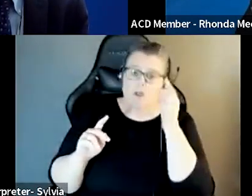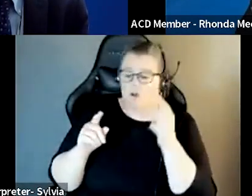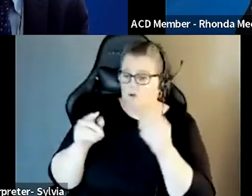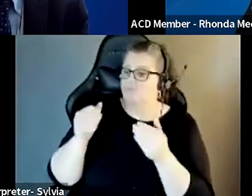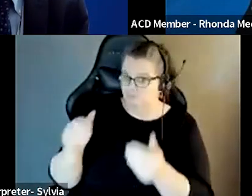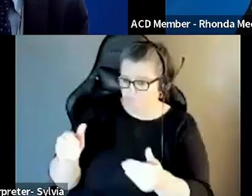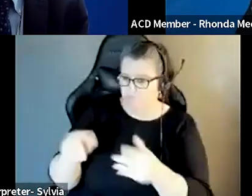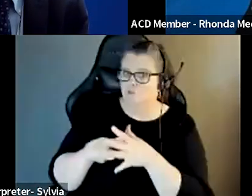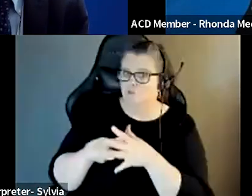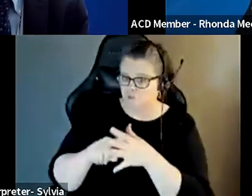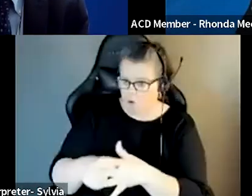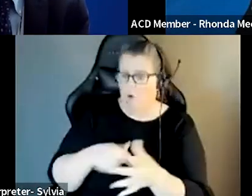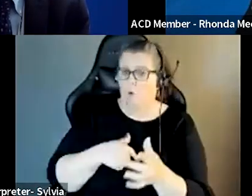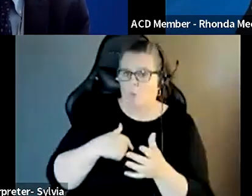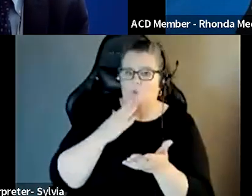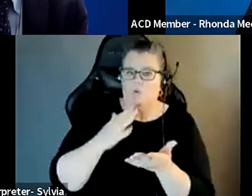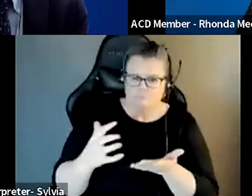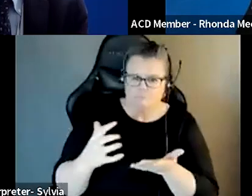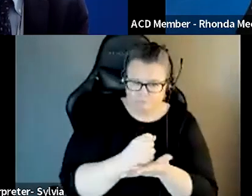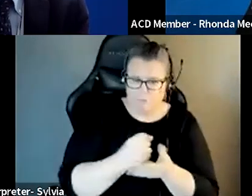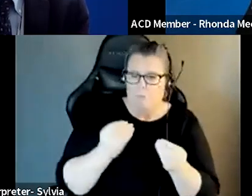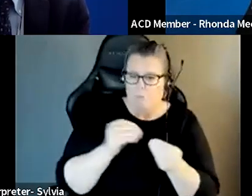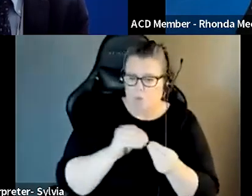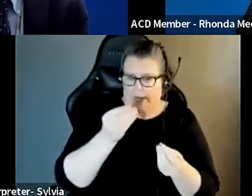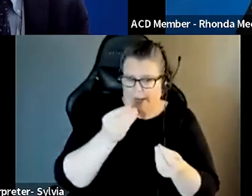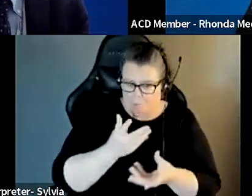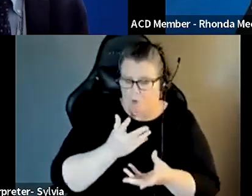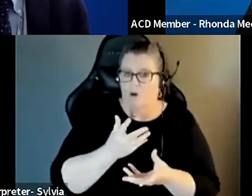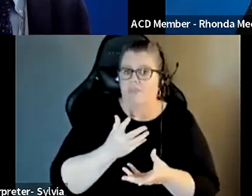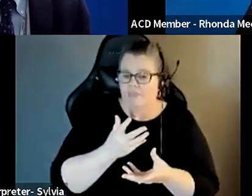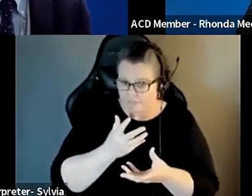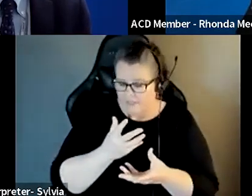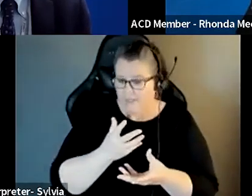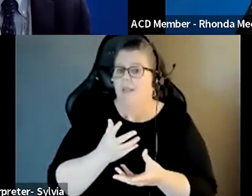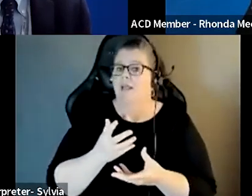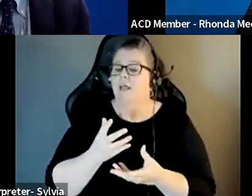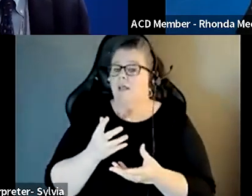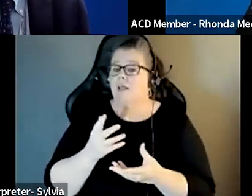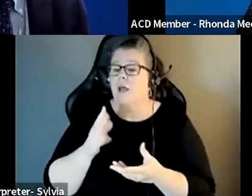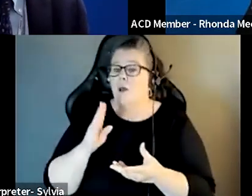and have additional discussions clear, and go through clearance. And then by the August meeting,